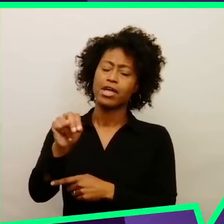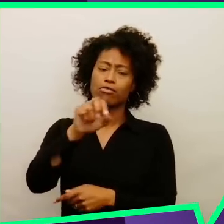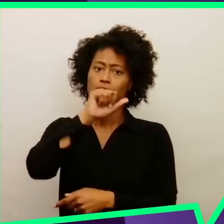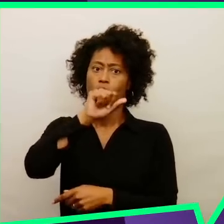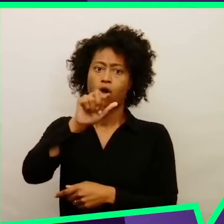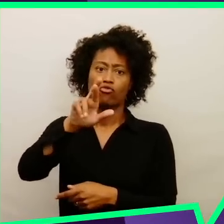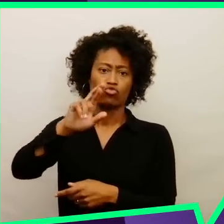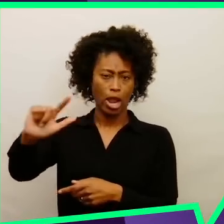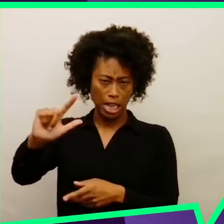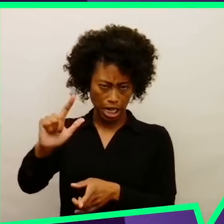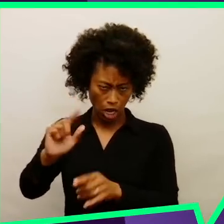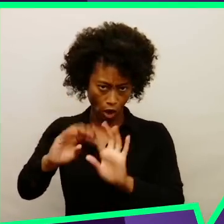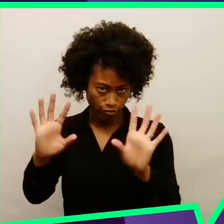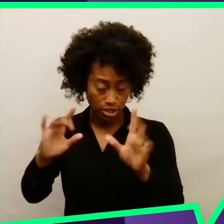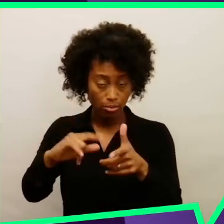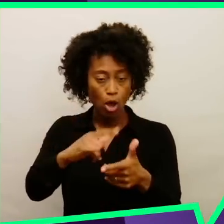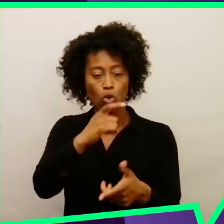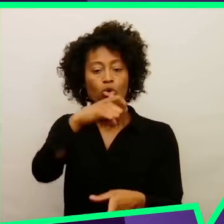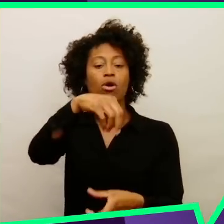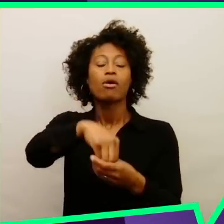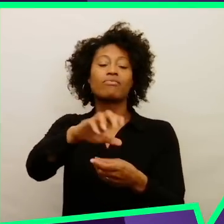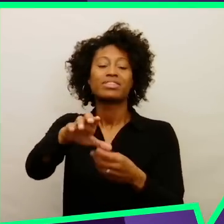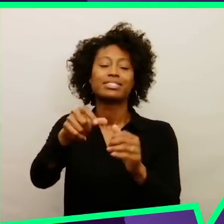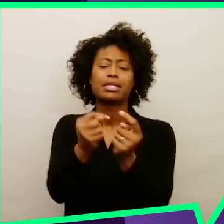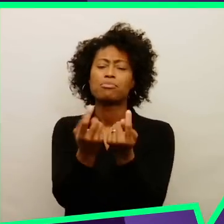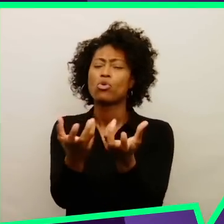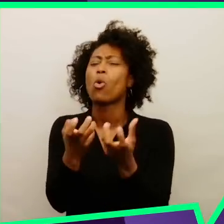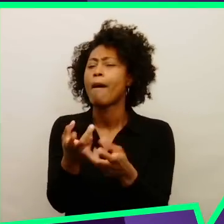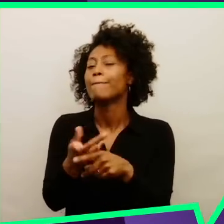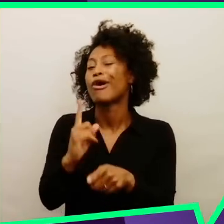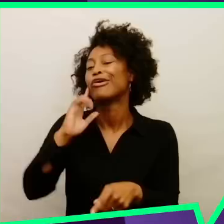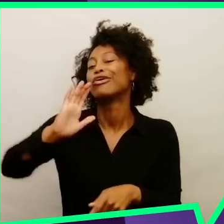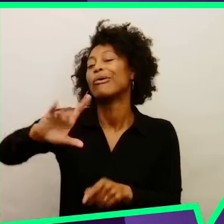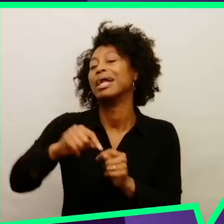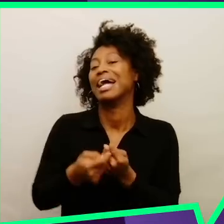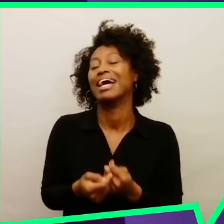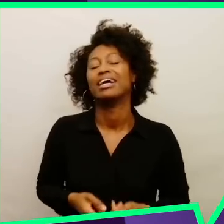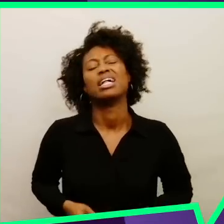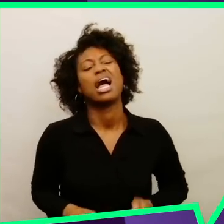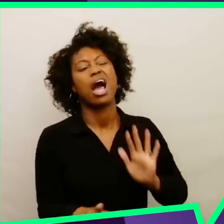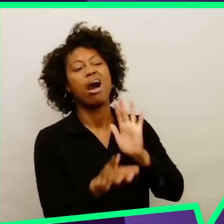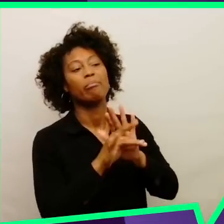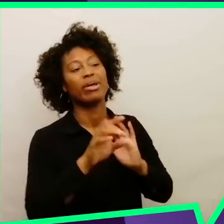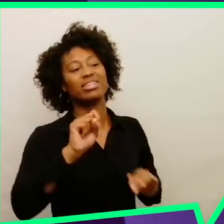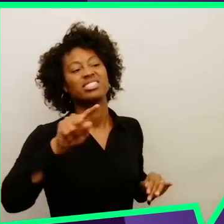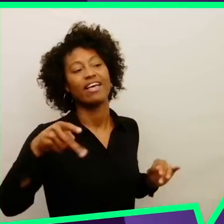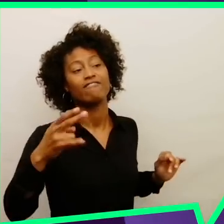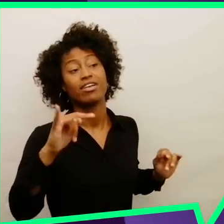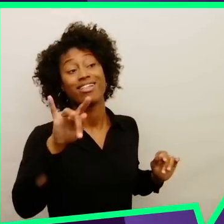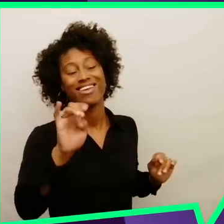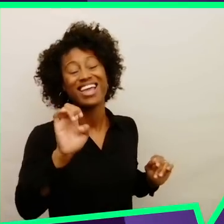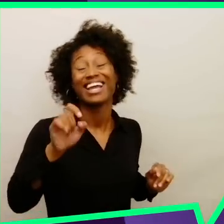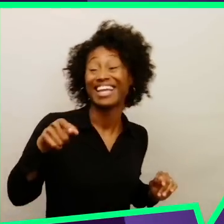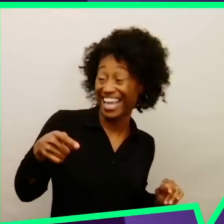Who on that team did you want on your team, you think? I would have to pick Stephanie. Stephanie, yeah. It sounds like Stephanie's kind of the OG.